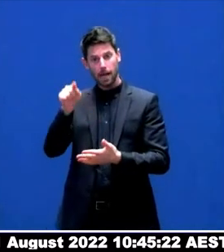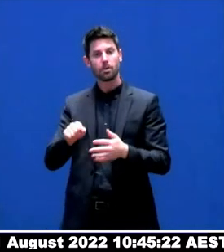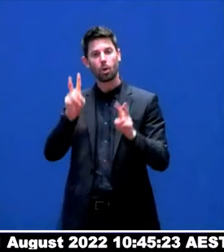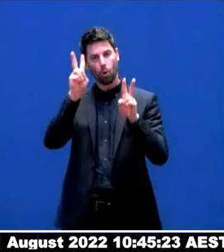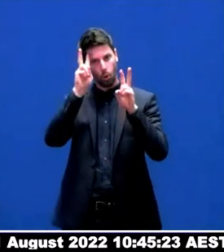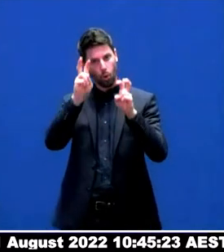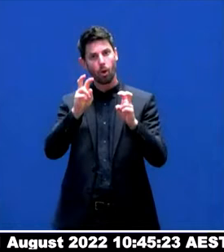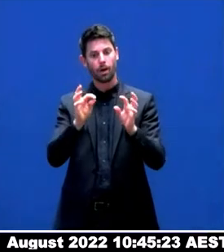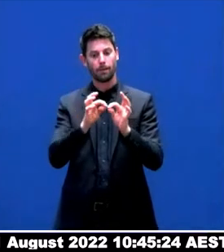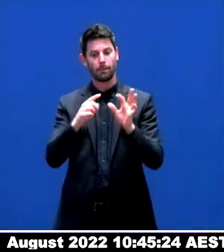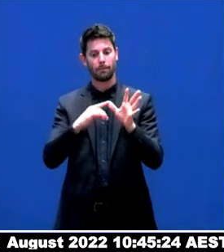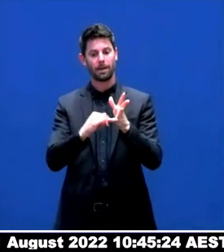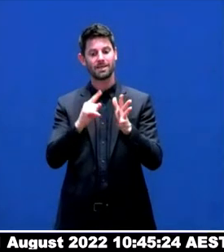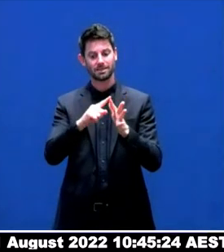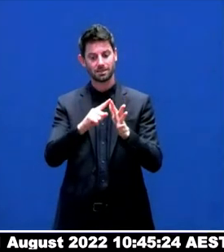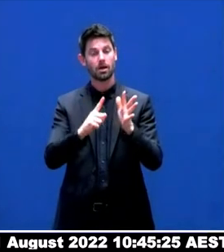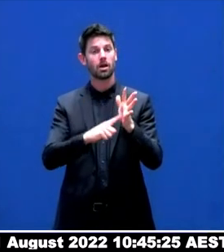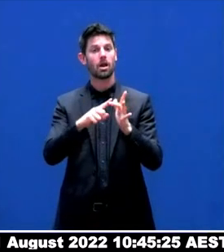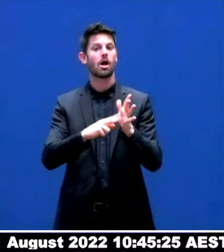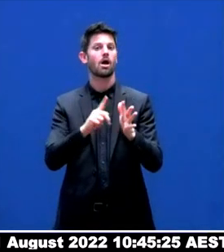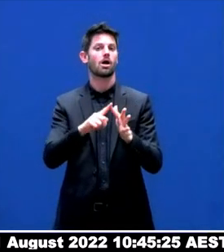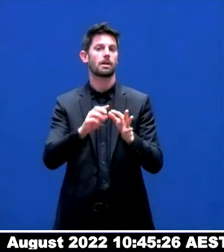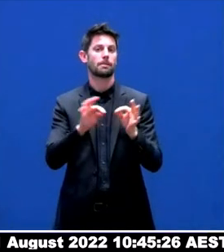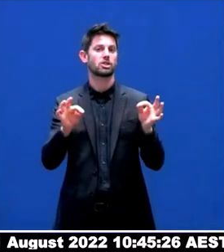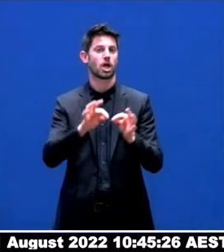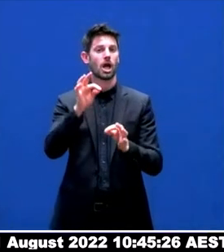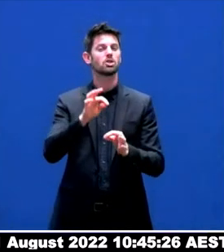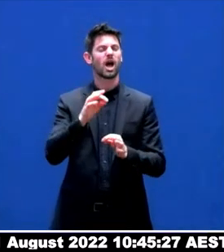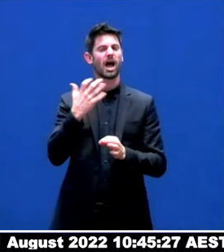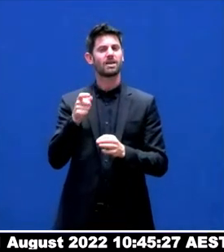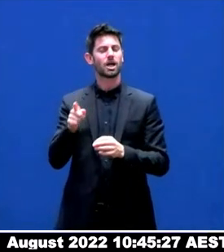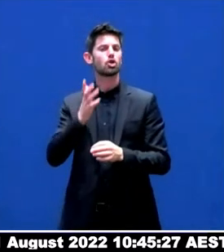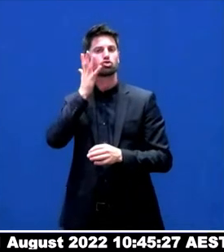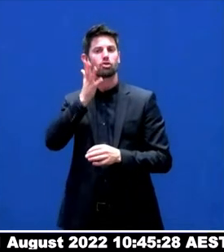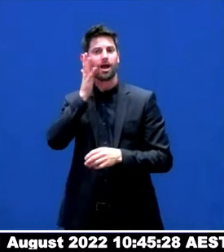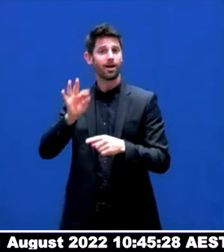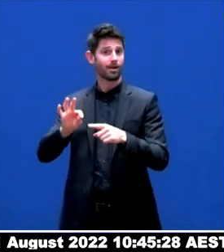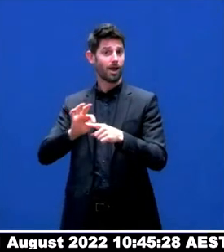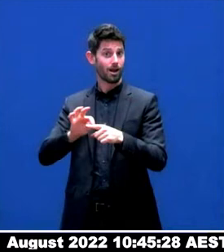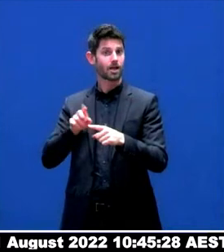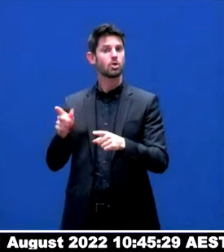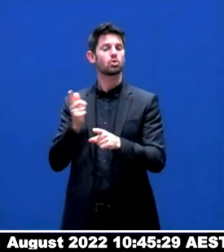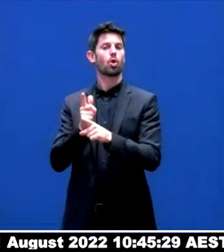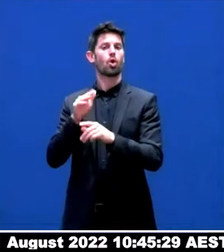So, if you have a look in the uncoloured section, that is about measuring the number